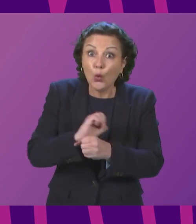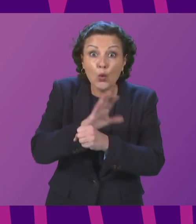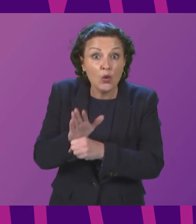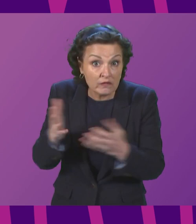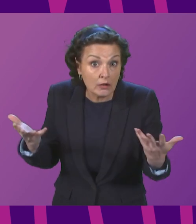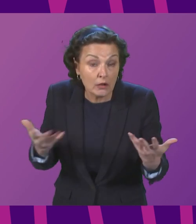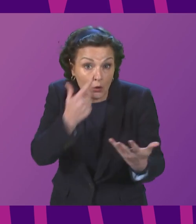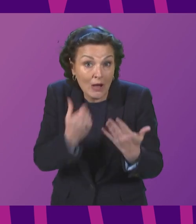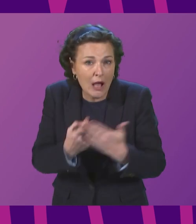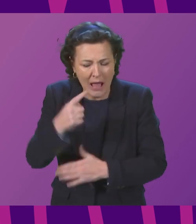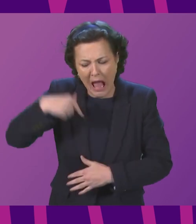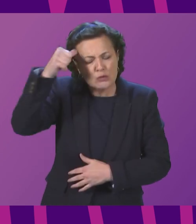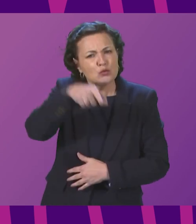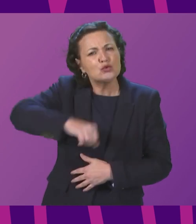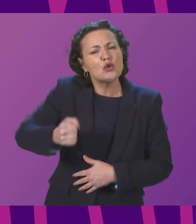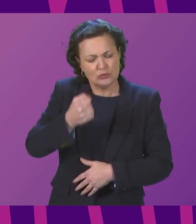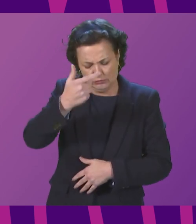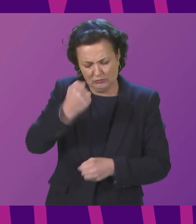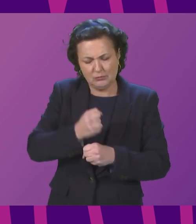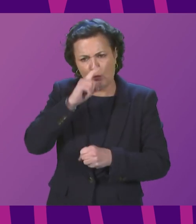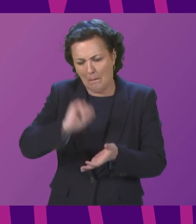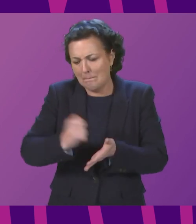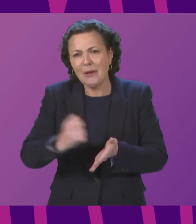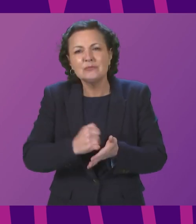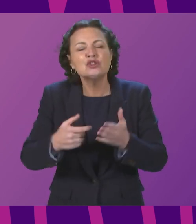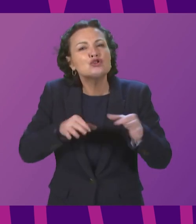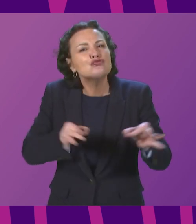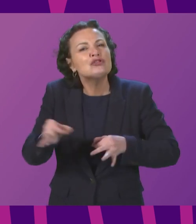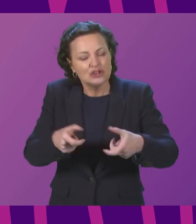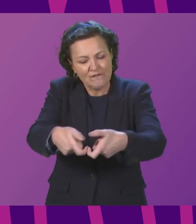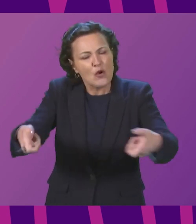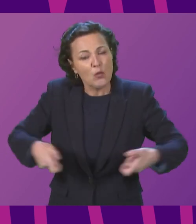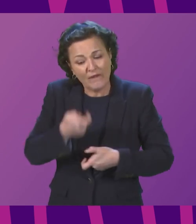plans to publish a strategic framework in the next few weeks. Can the First Minister